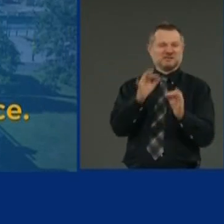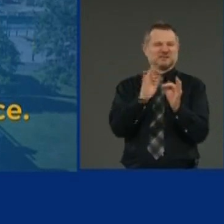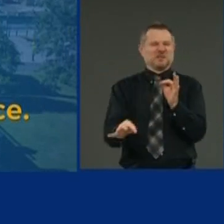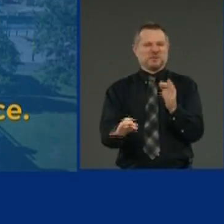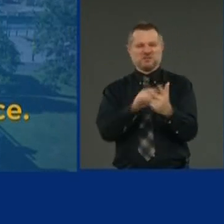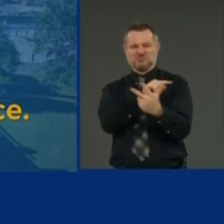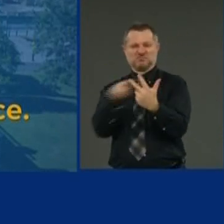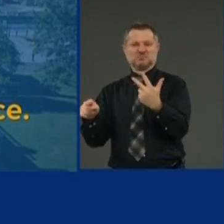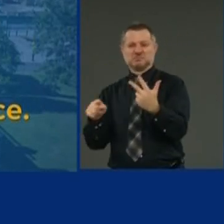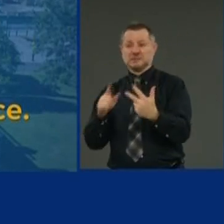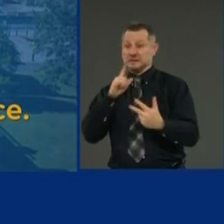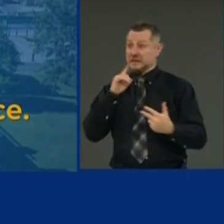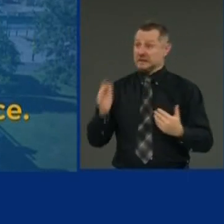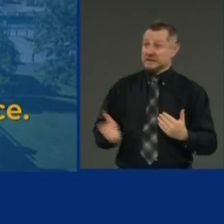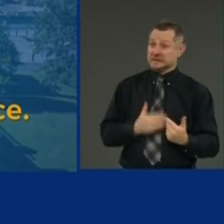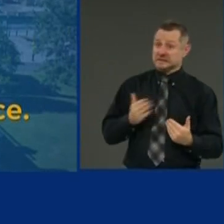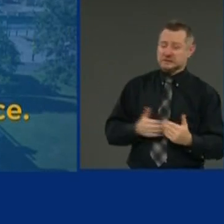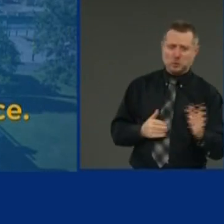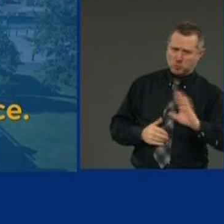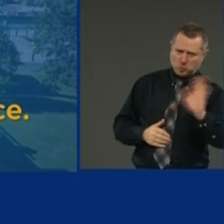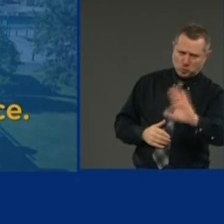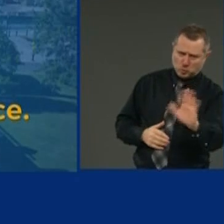SOCIALLY DISTANCE.